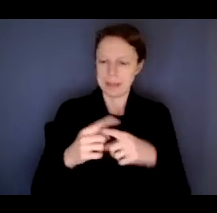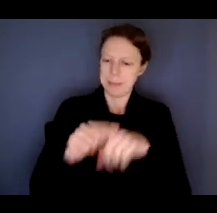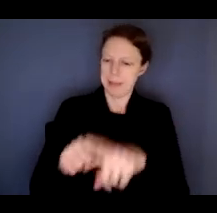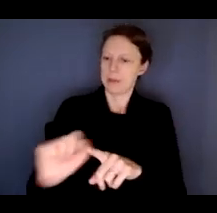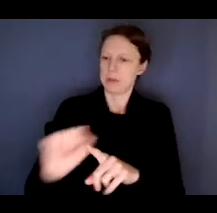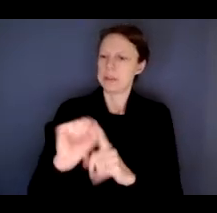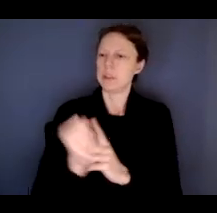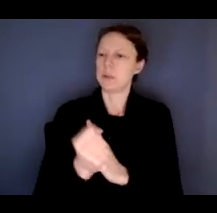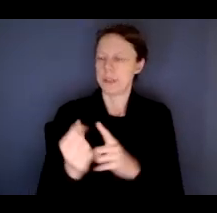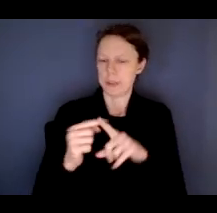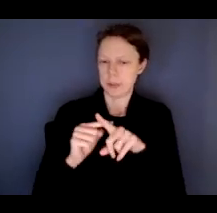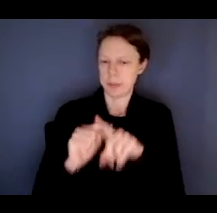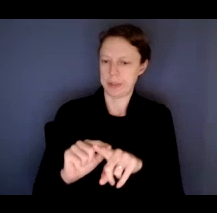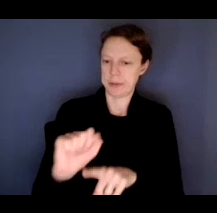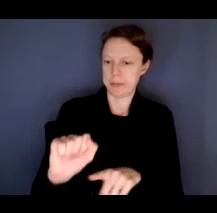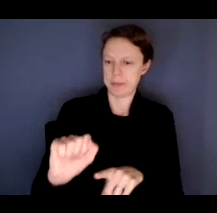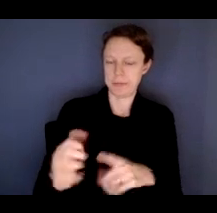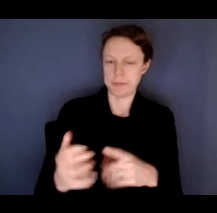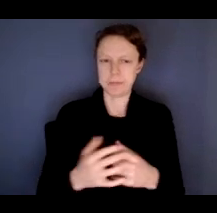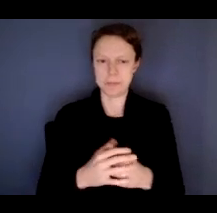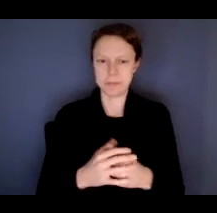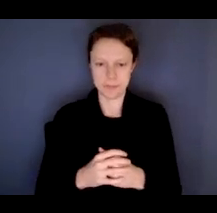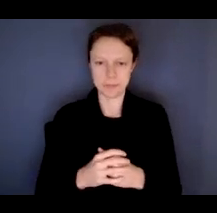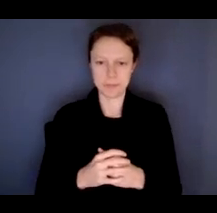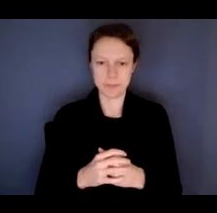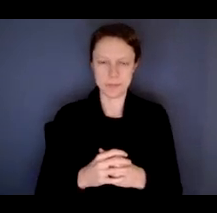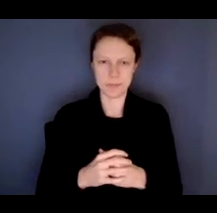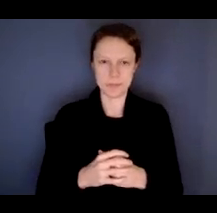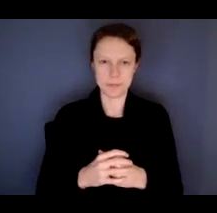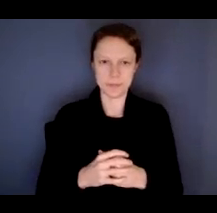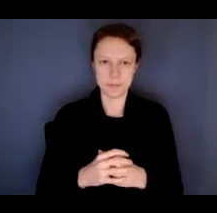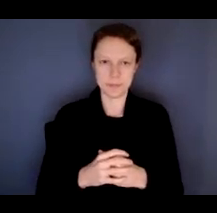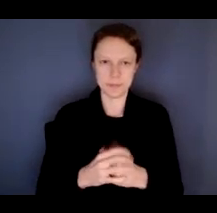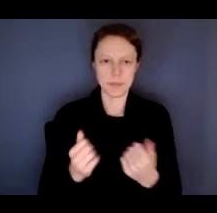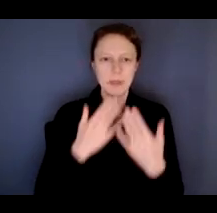for example, participate. KATHERINE: Thank you, Nicholas. NICHOLAS: And the final point